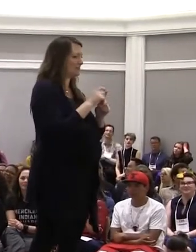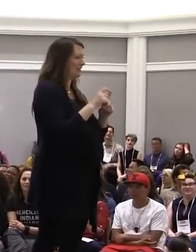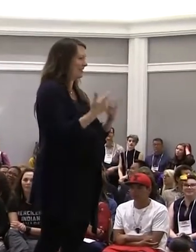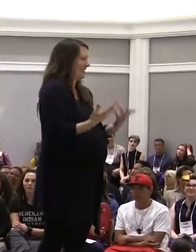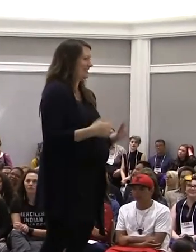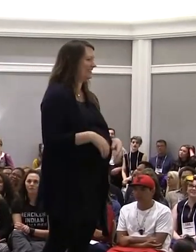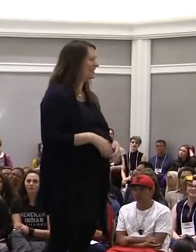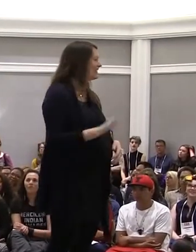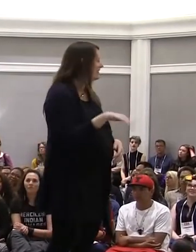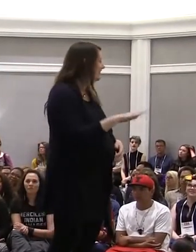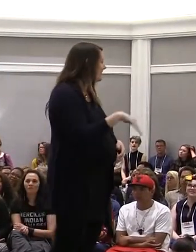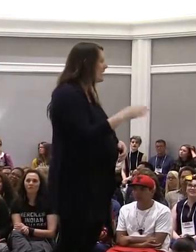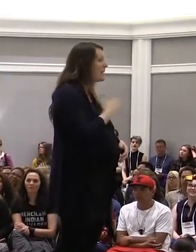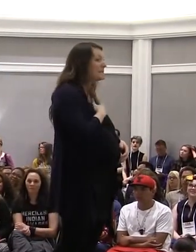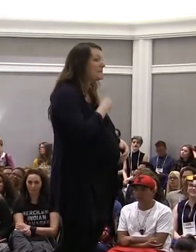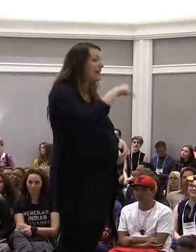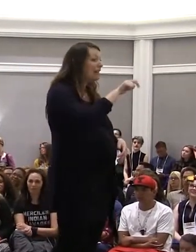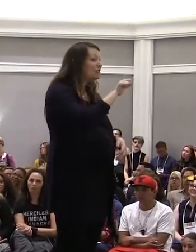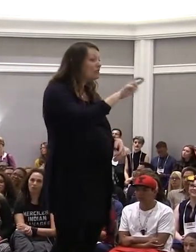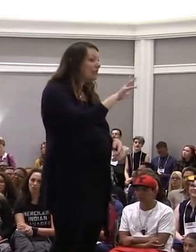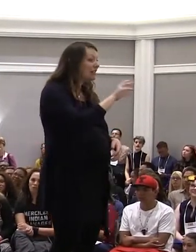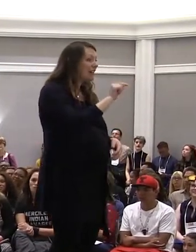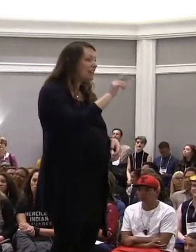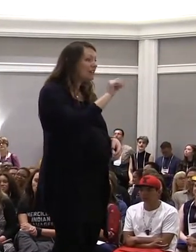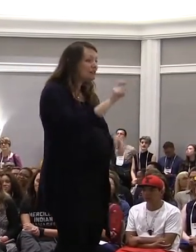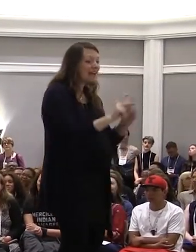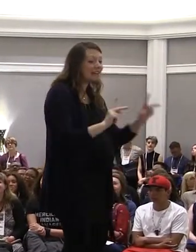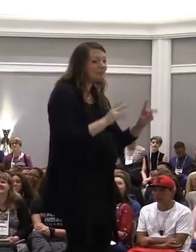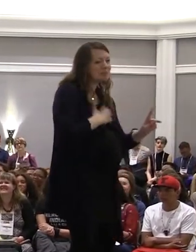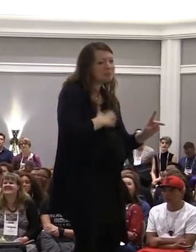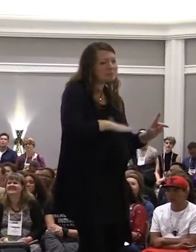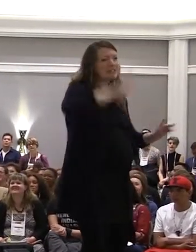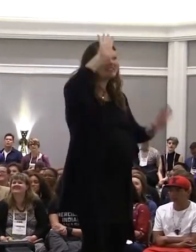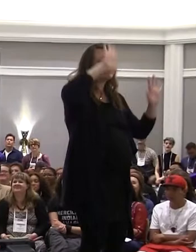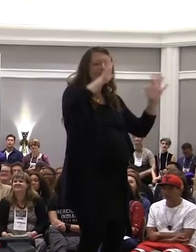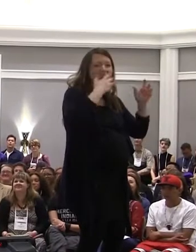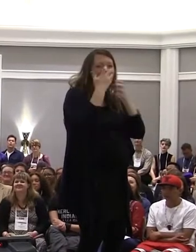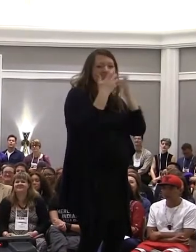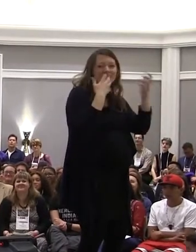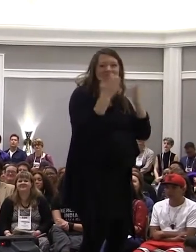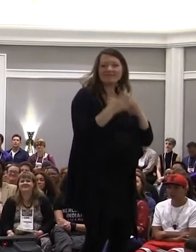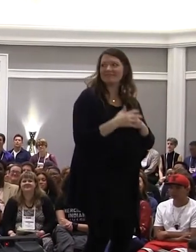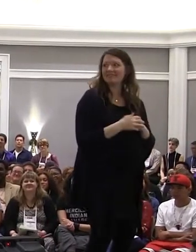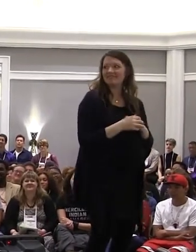Can I get my queer and trans folks to just make some noise really quick, and let everyone know that we're here?